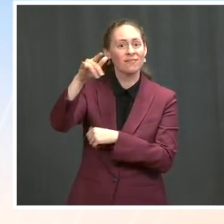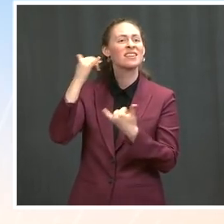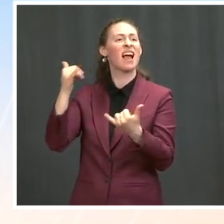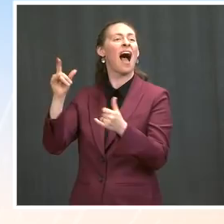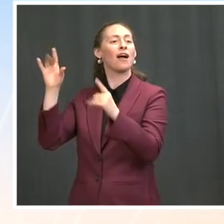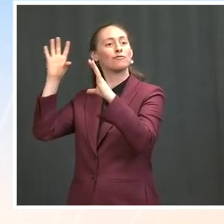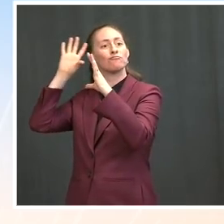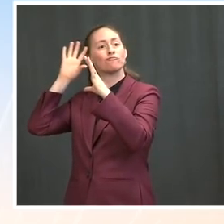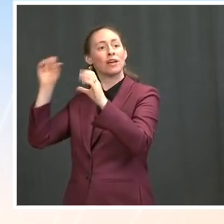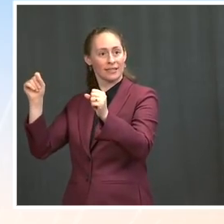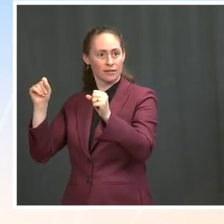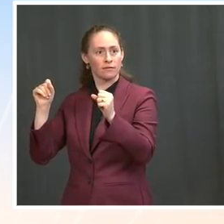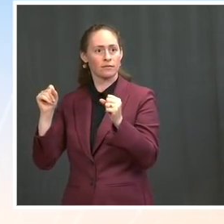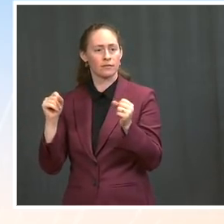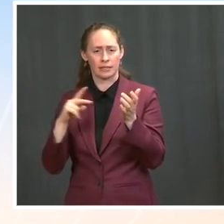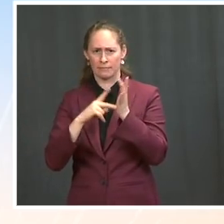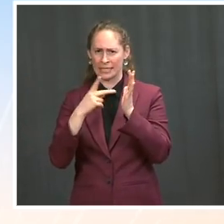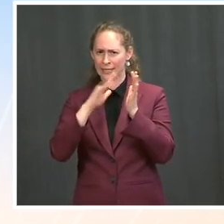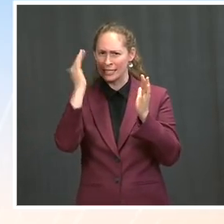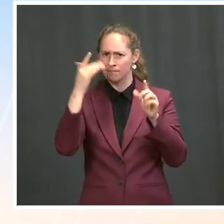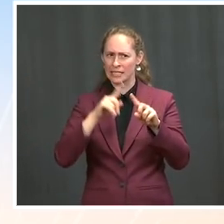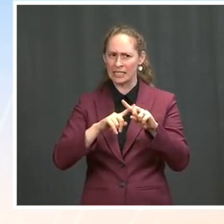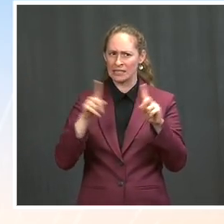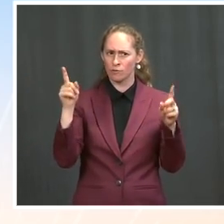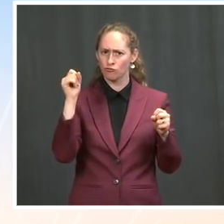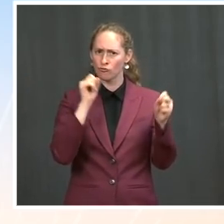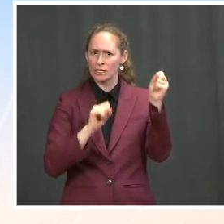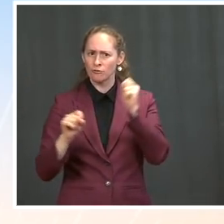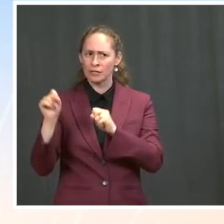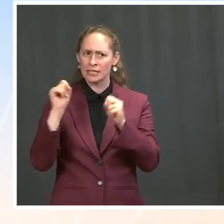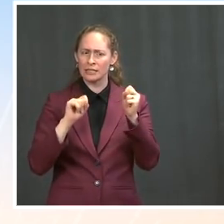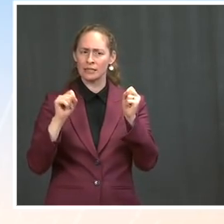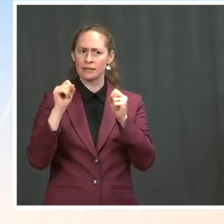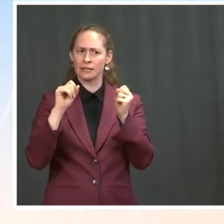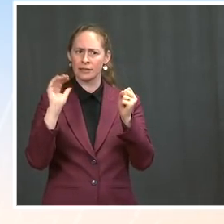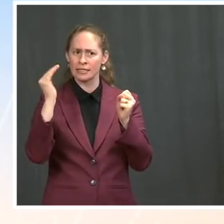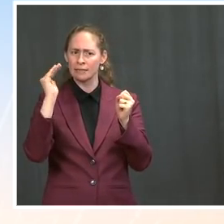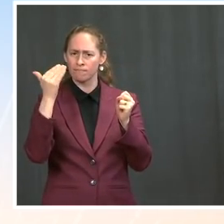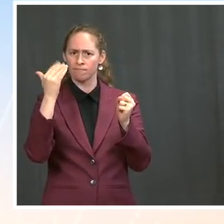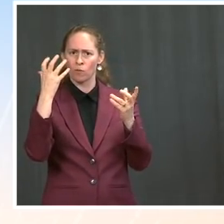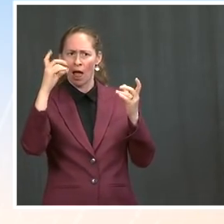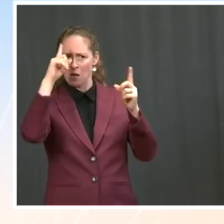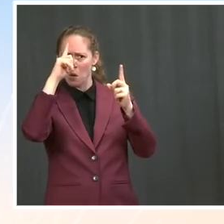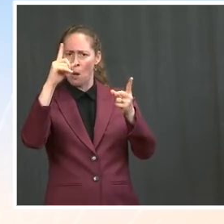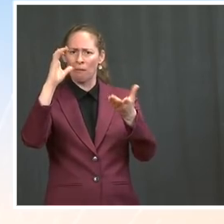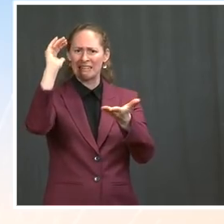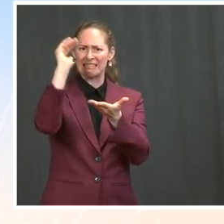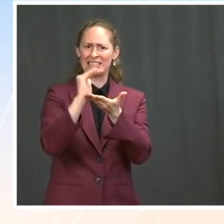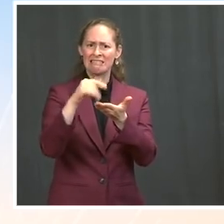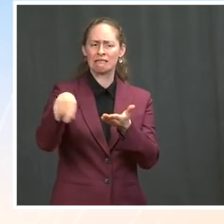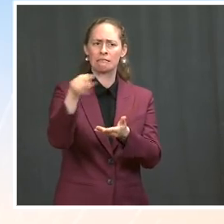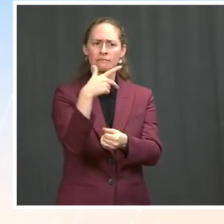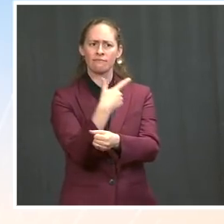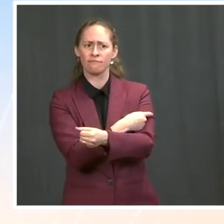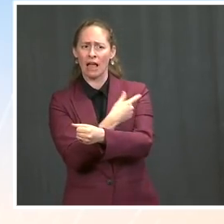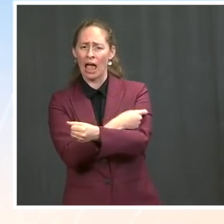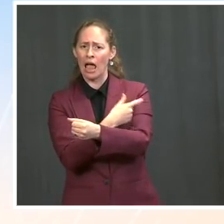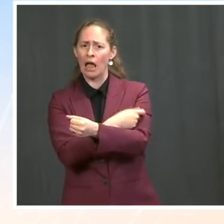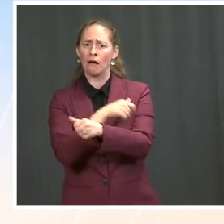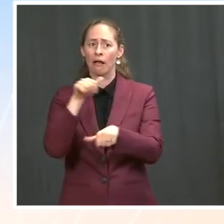when it comes to combating vaccine hesitancy? And when it comes to that specific demographic you described -- younger people -- Ms. Psaki: Yeah. The Press: -- what really do you do